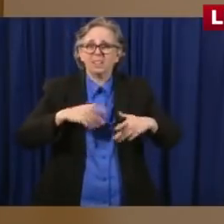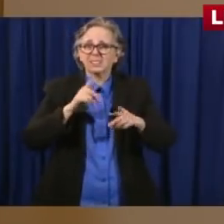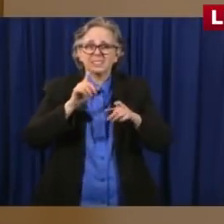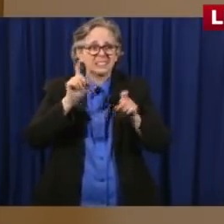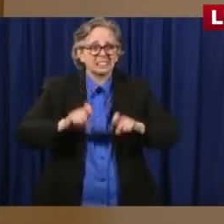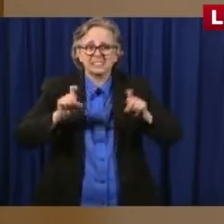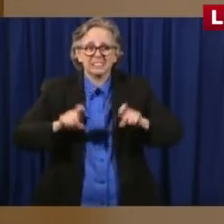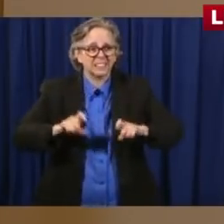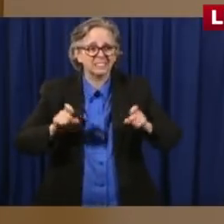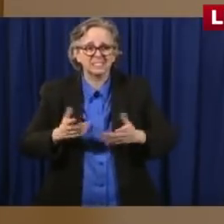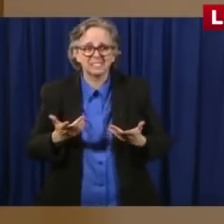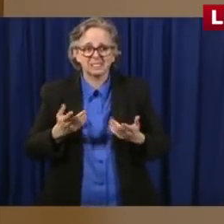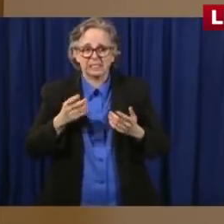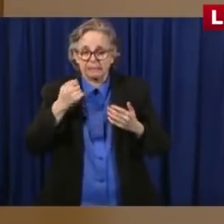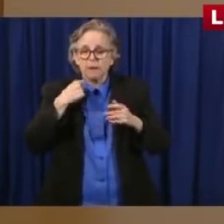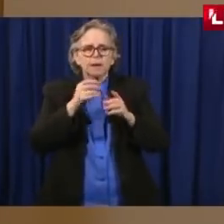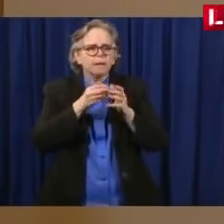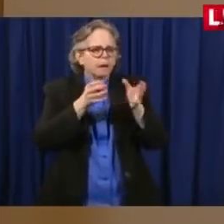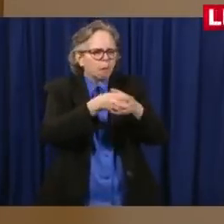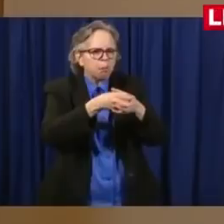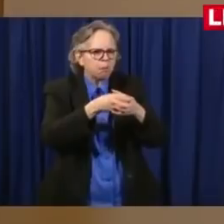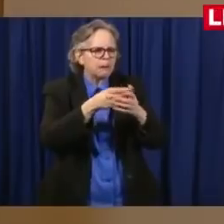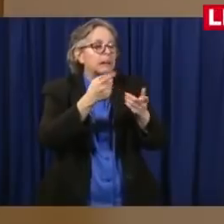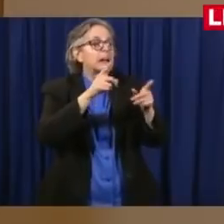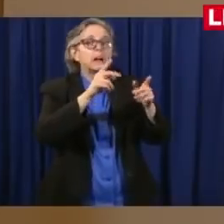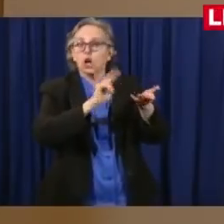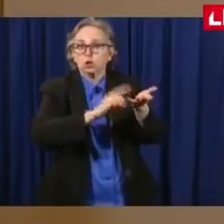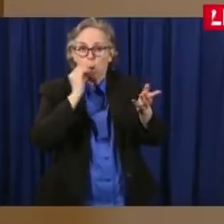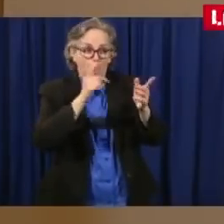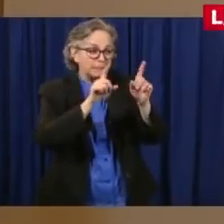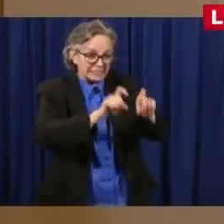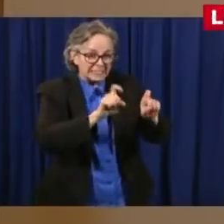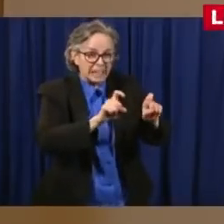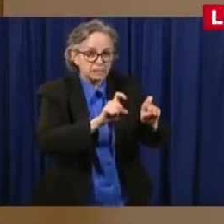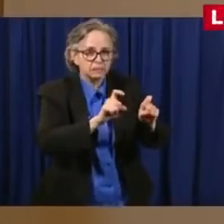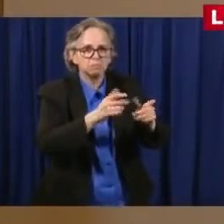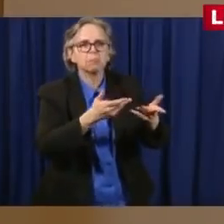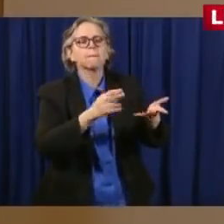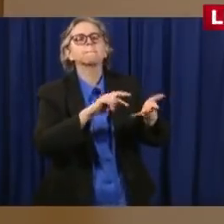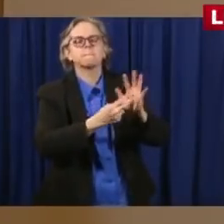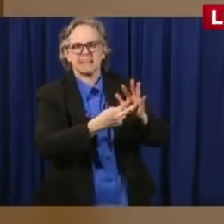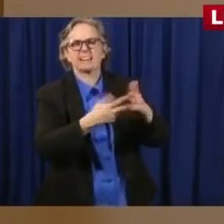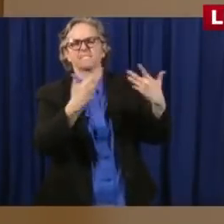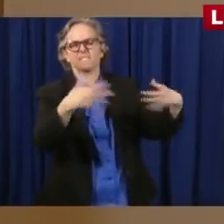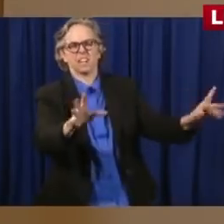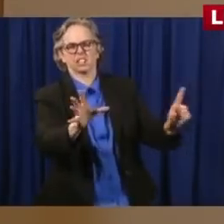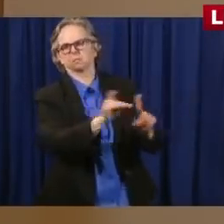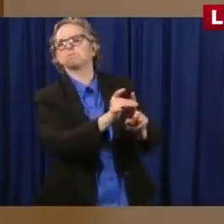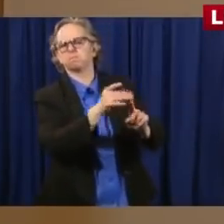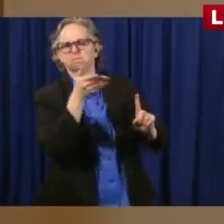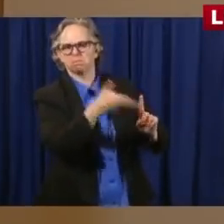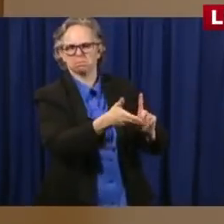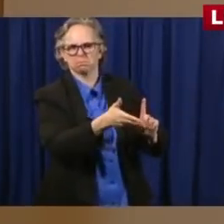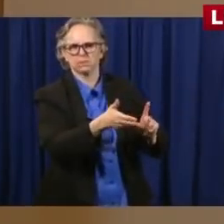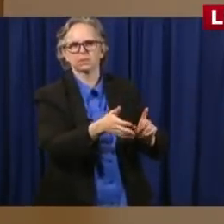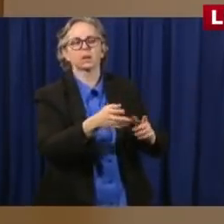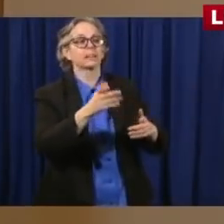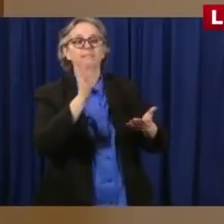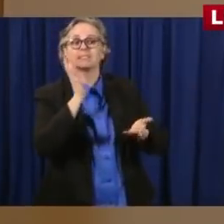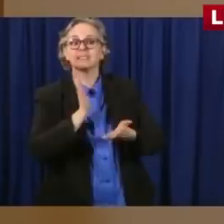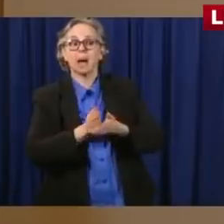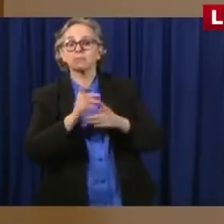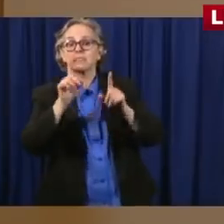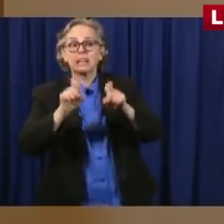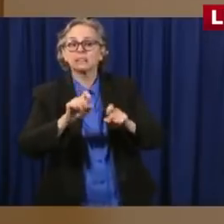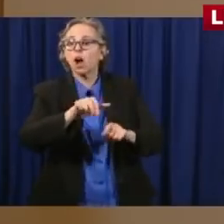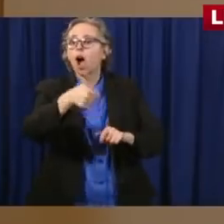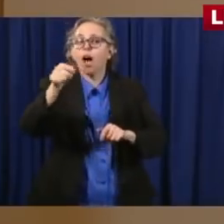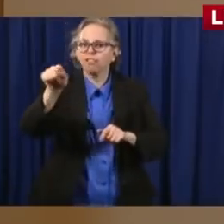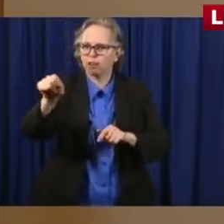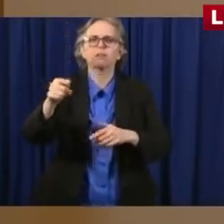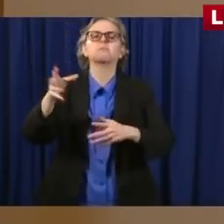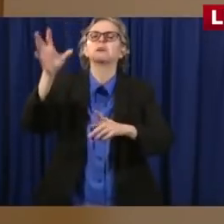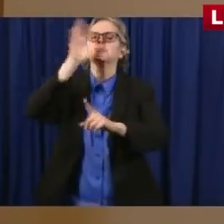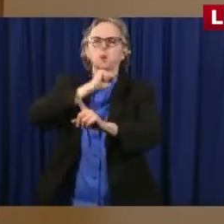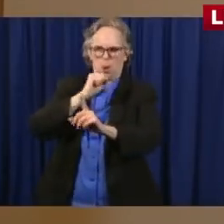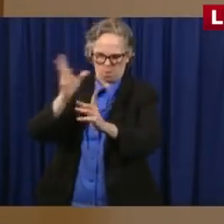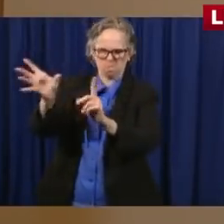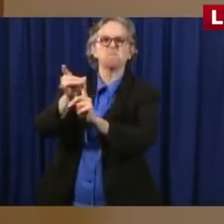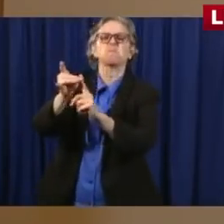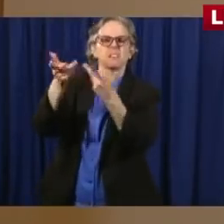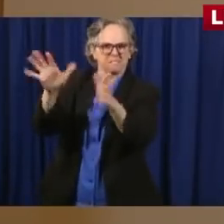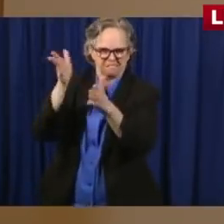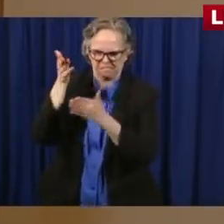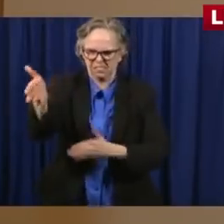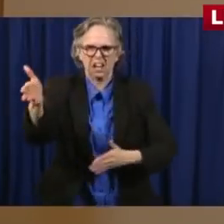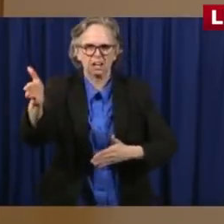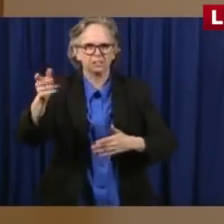SO MANY PEOPLE, THERE ARE NOT ENOUGH TESTS TO GO AROUND.